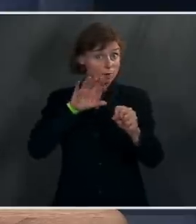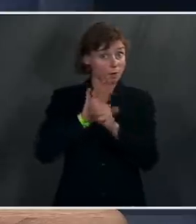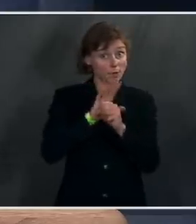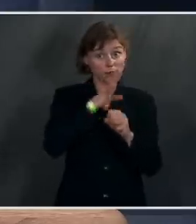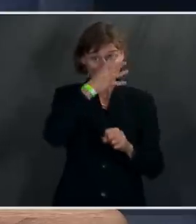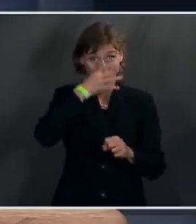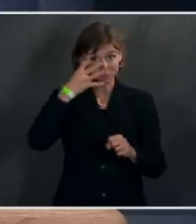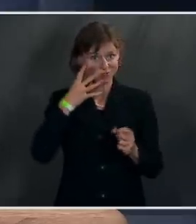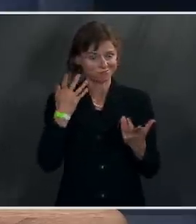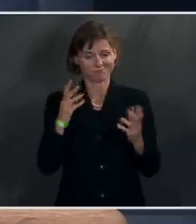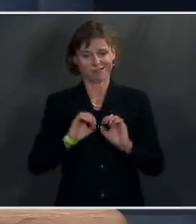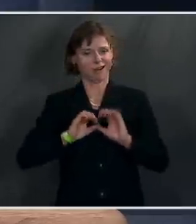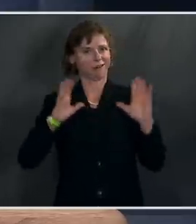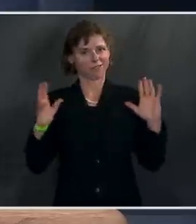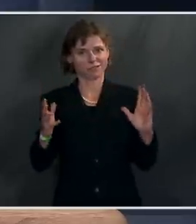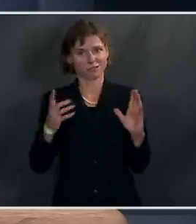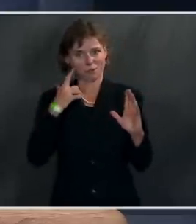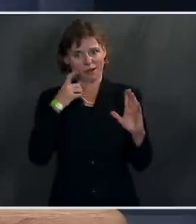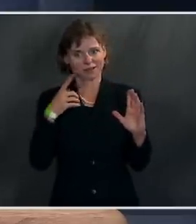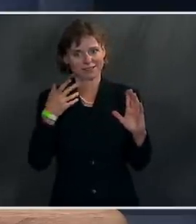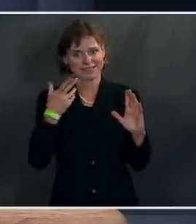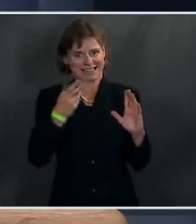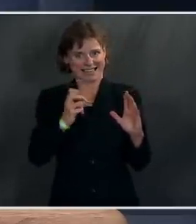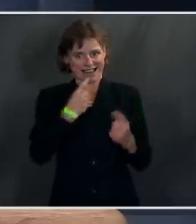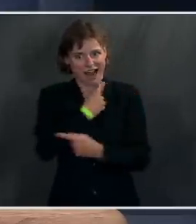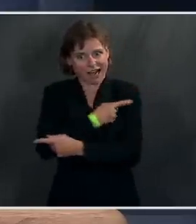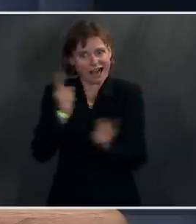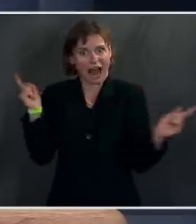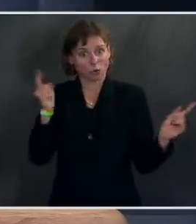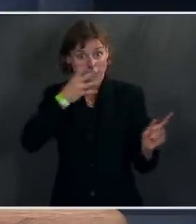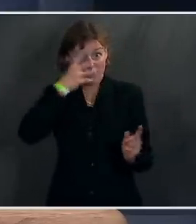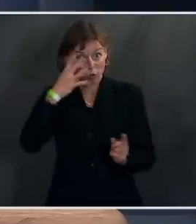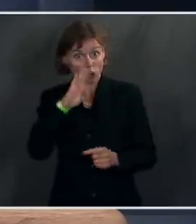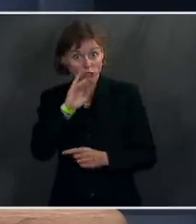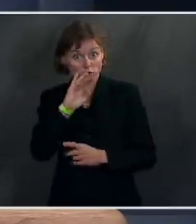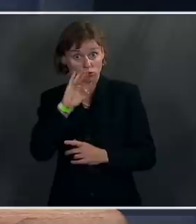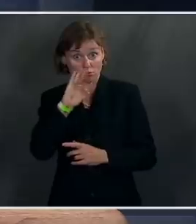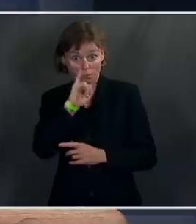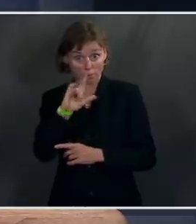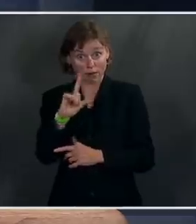in the fact that he announced an immigration bill, his first day in office and that he has signed